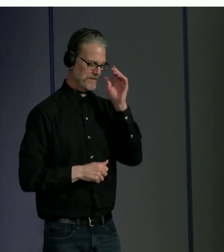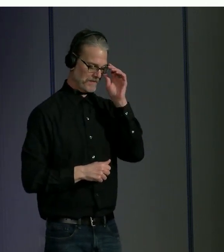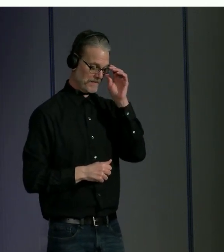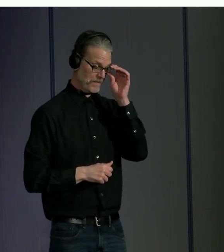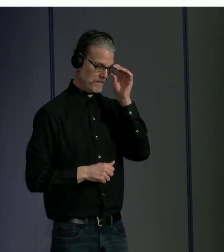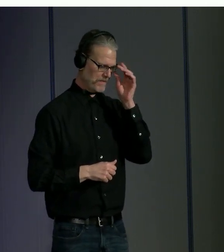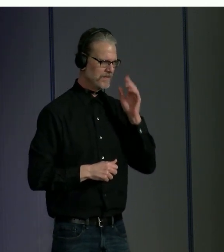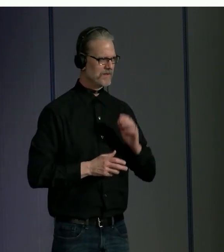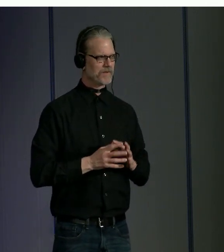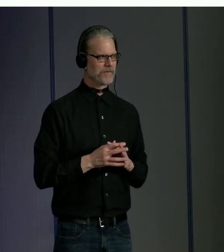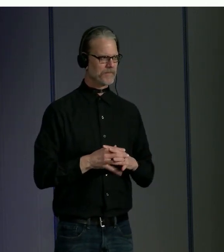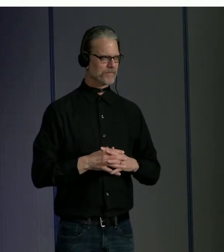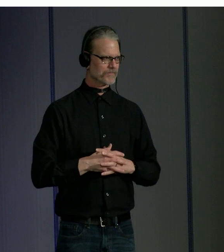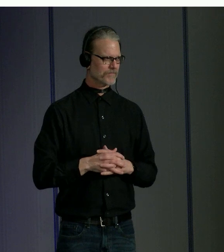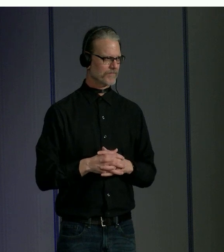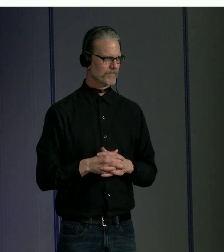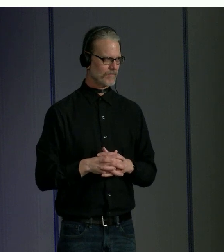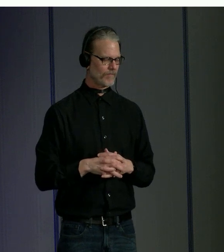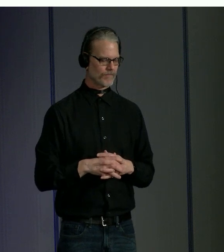Go ahead.